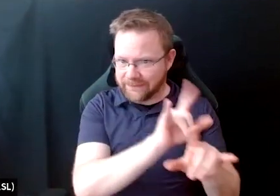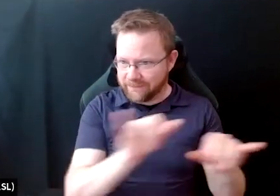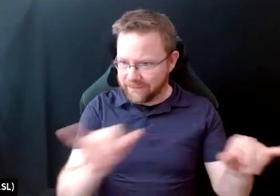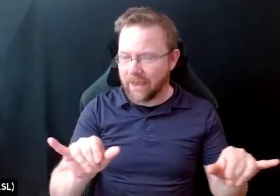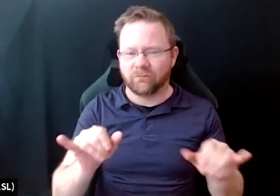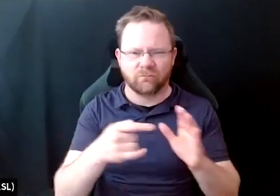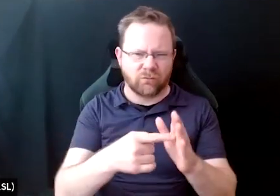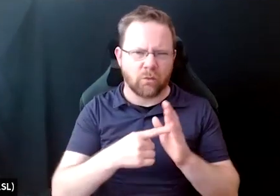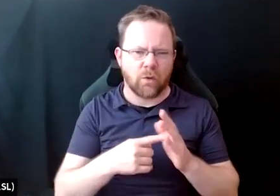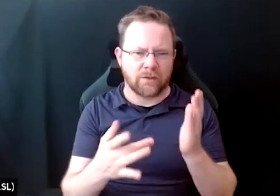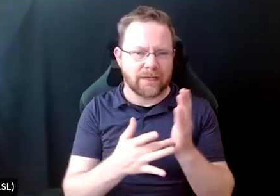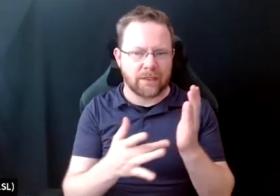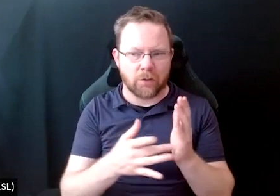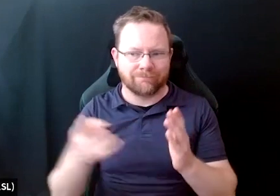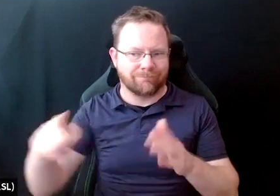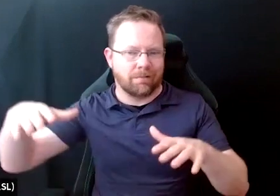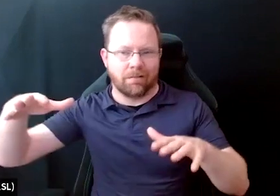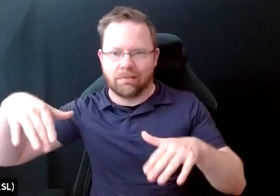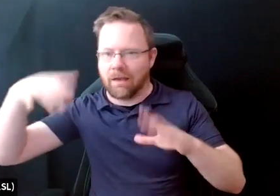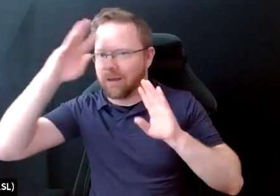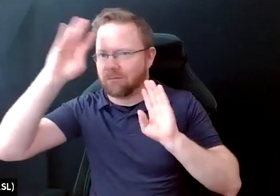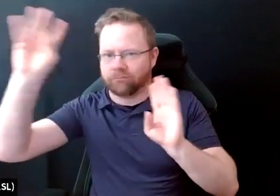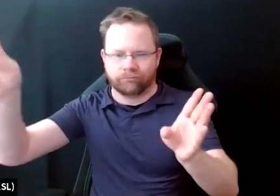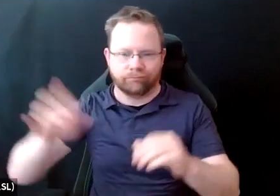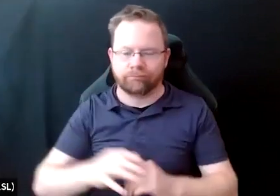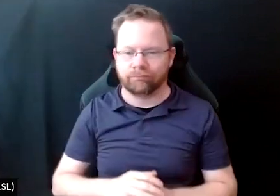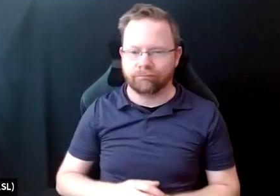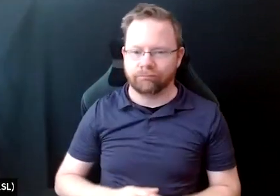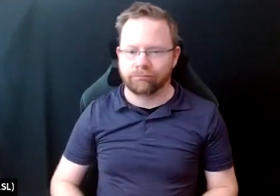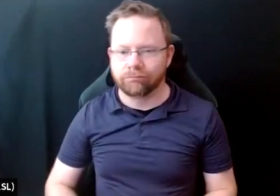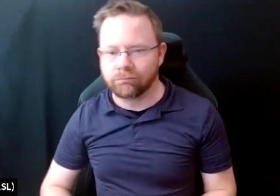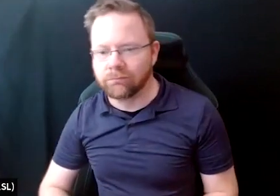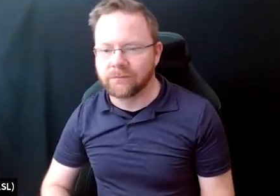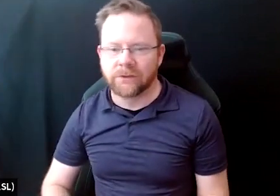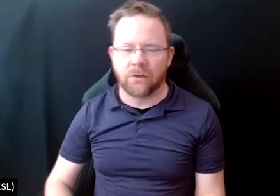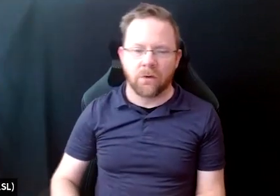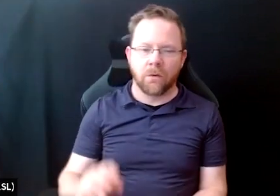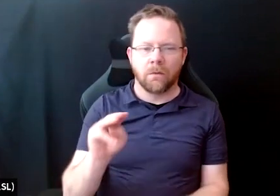that they hadn't thought about yet in terms of mass and weight, et cetera.